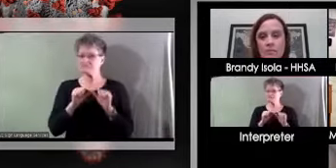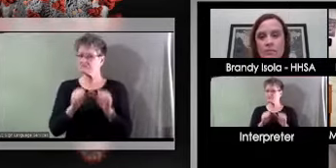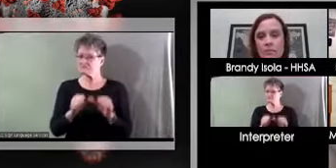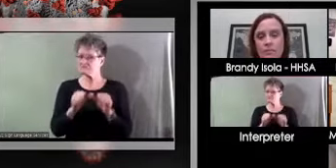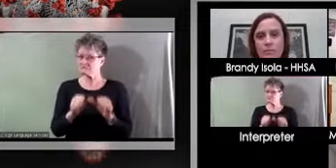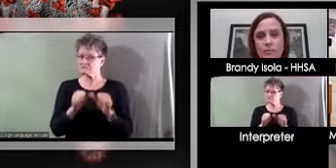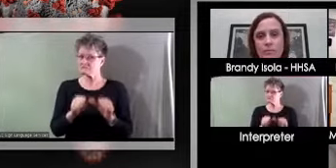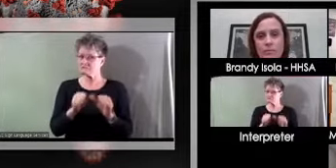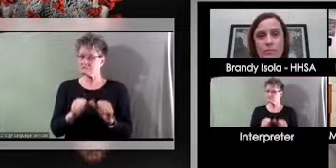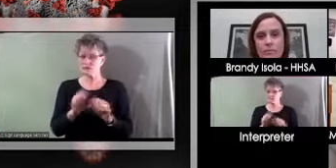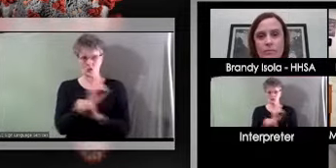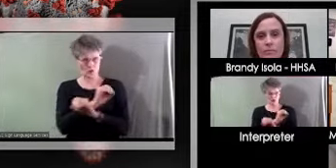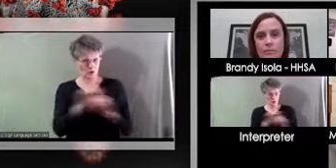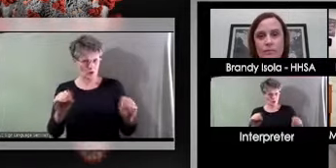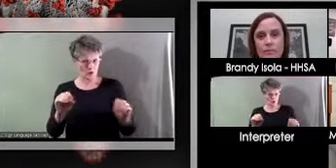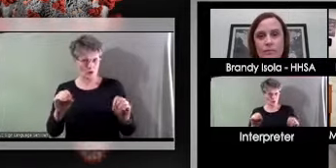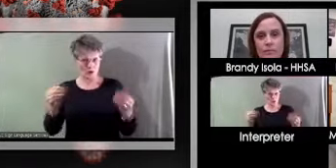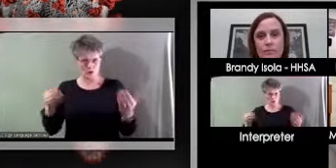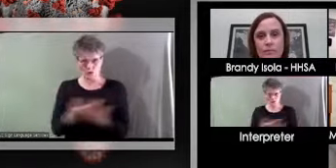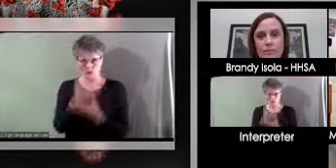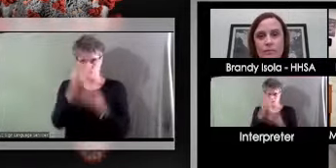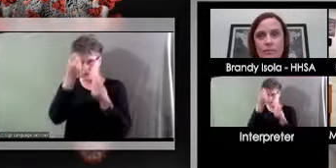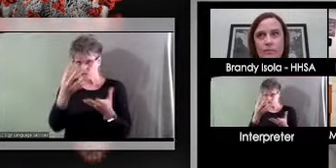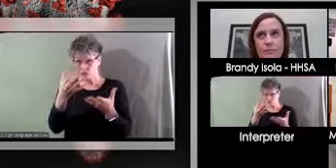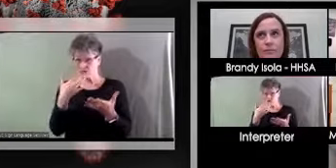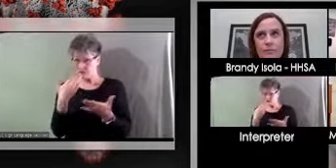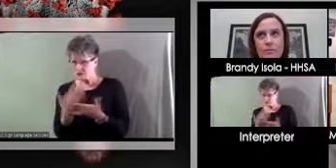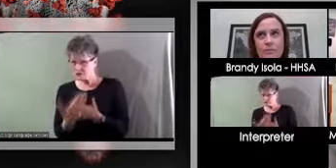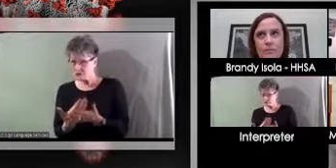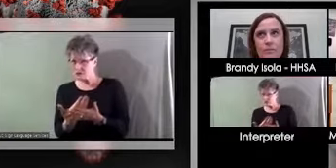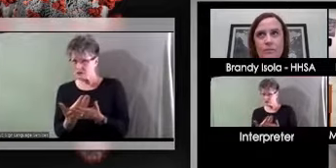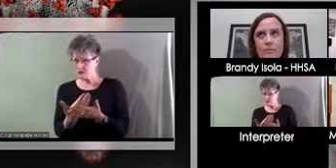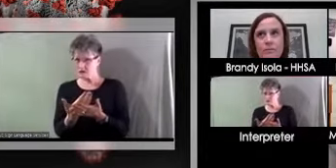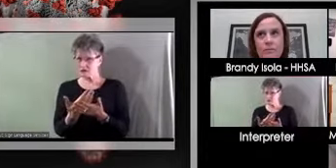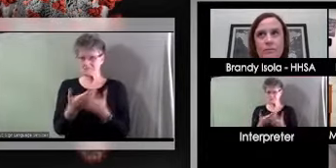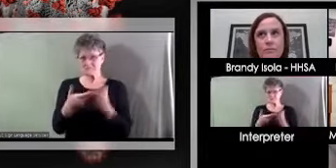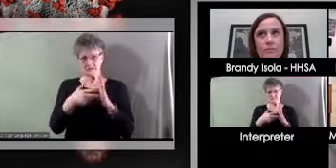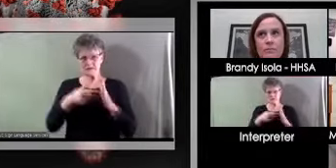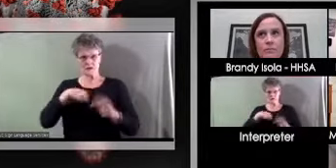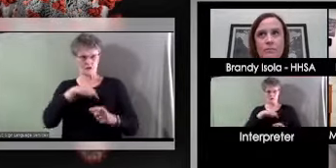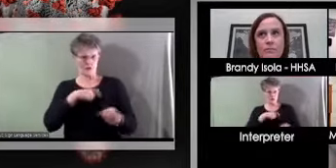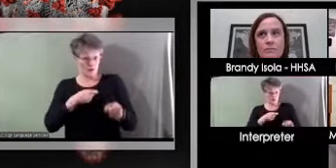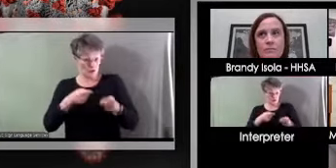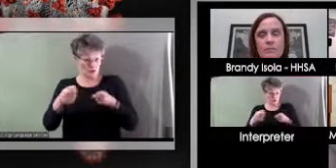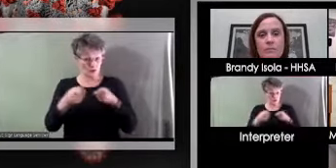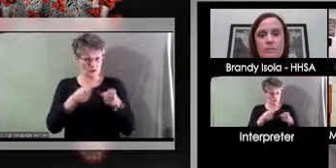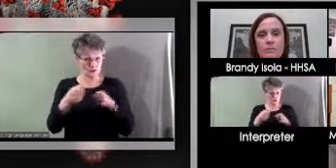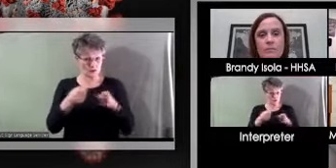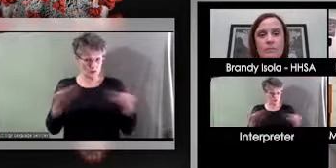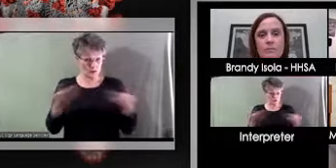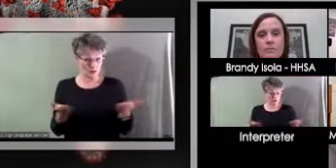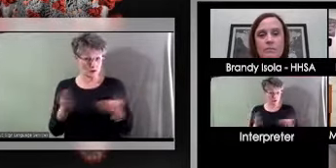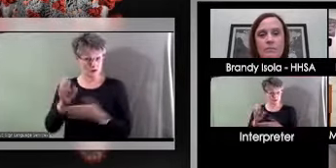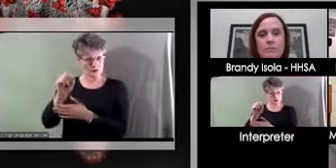new news, good news, as far as you know the state of controlling this thing a little bit better in the county?